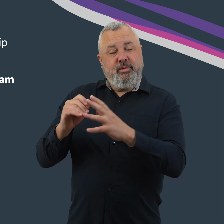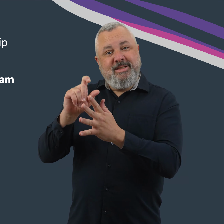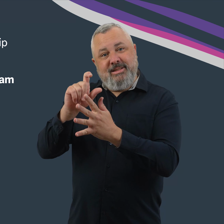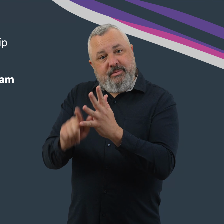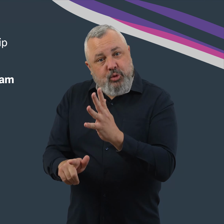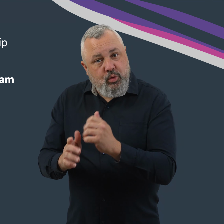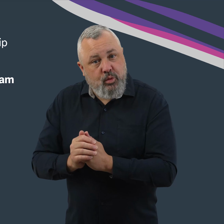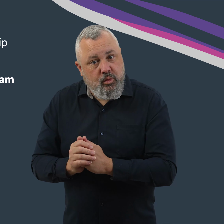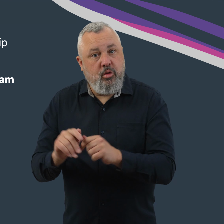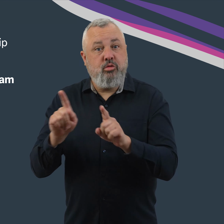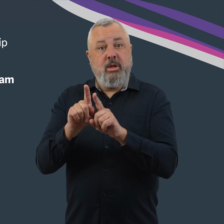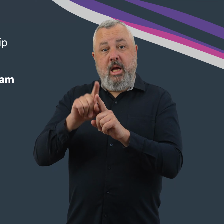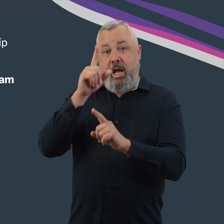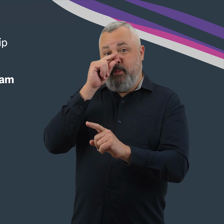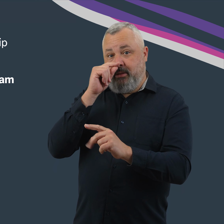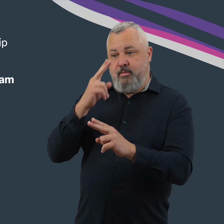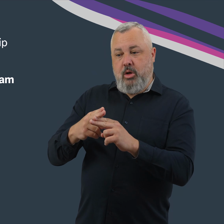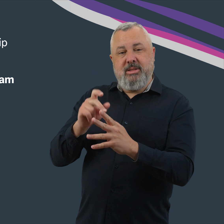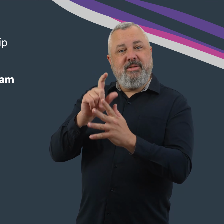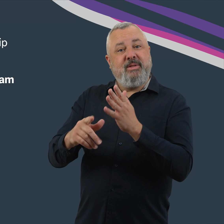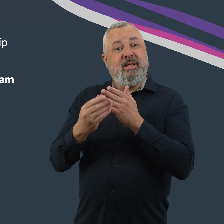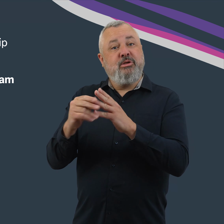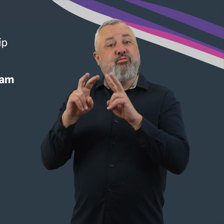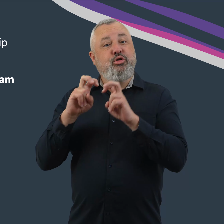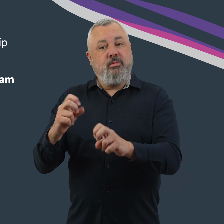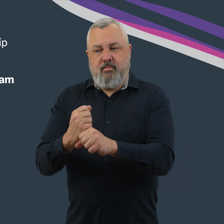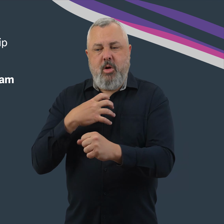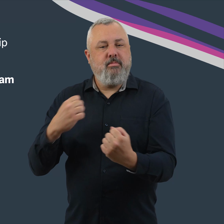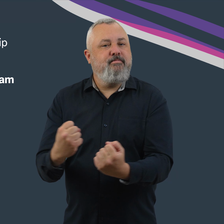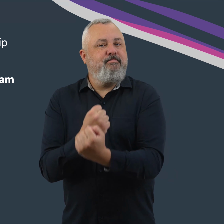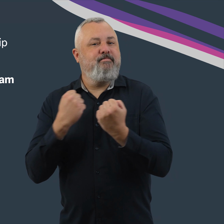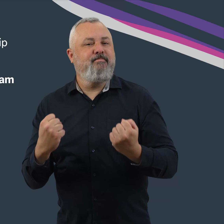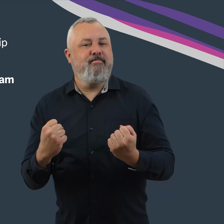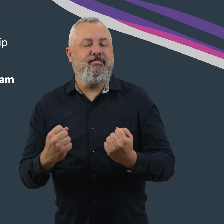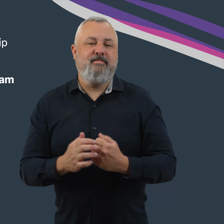with disability while also strengthening the overall capacity for disability-led research.